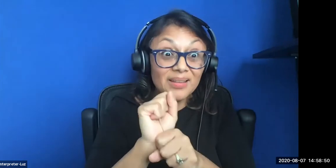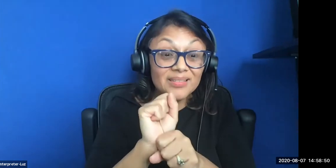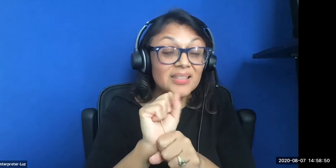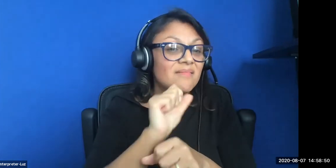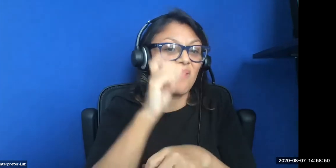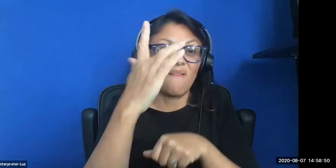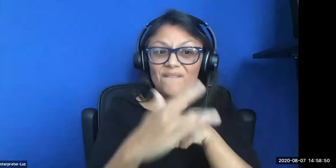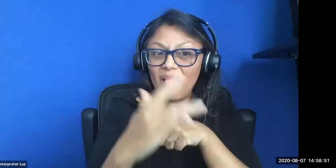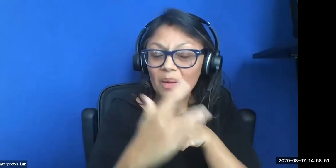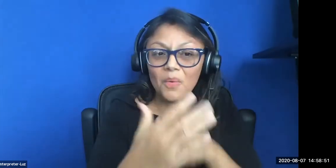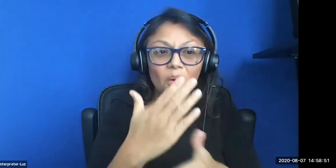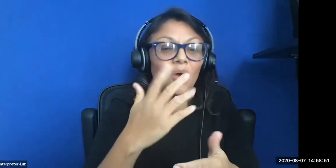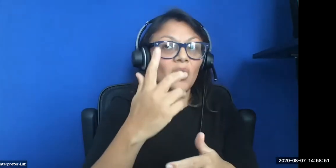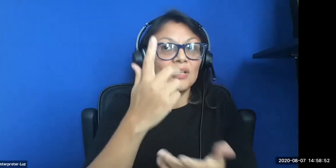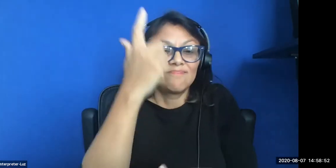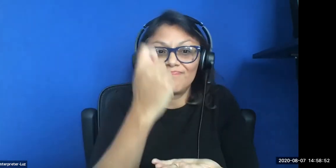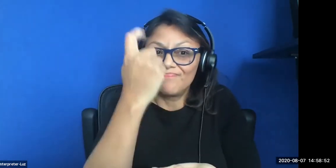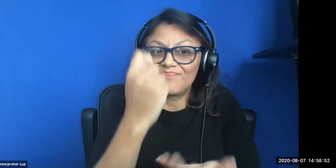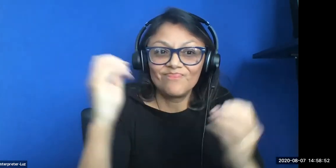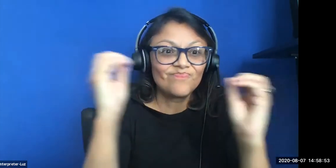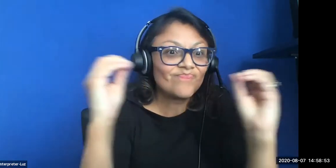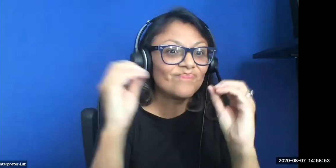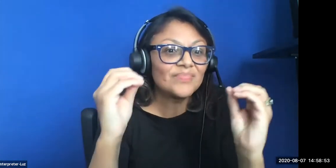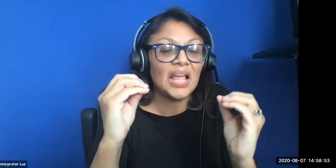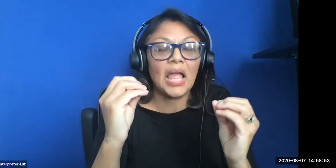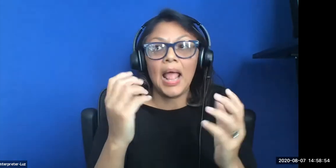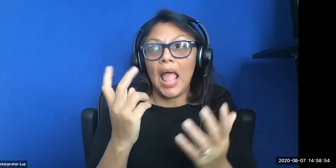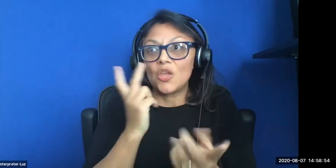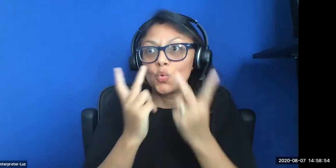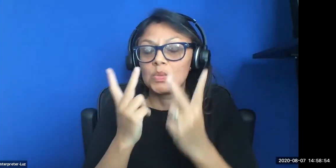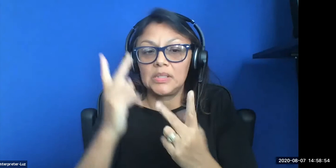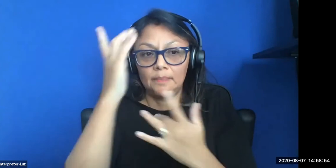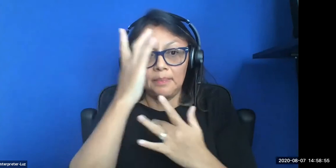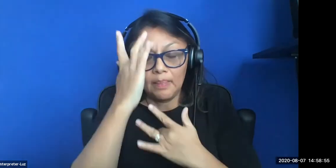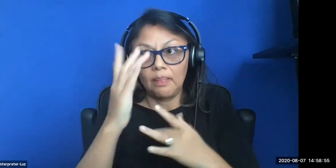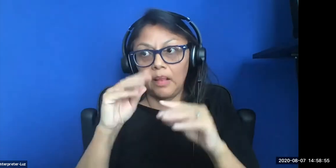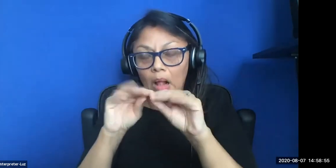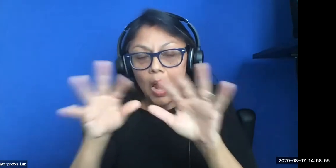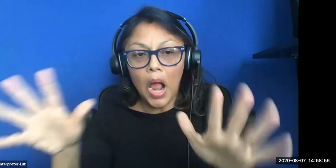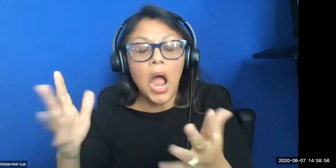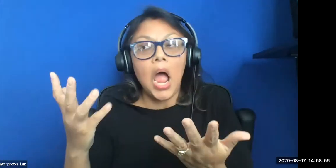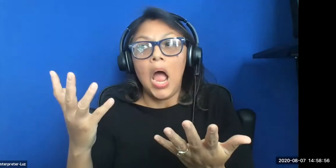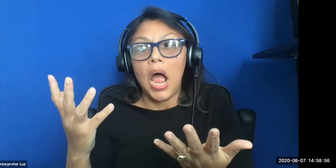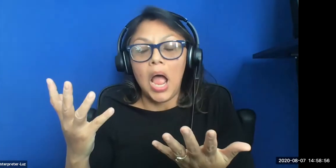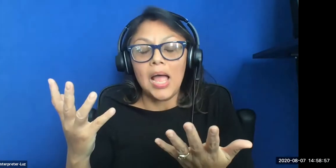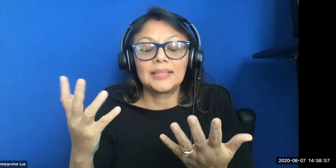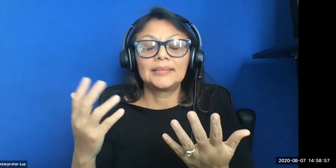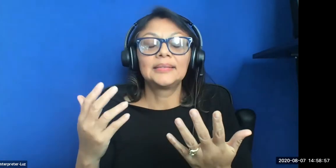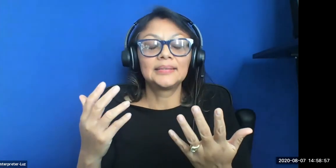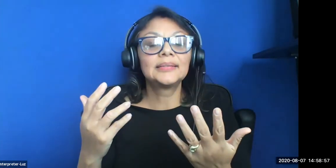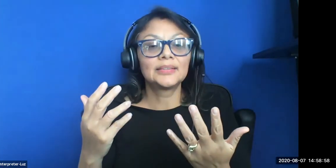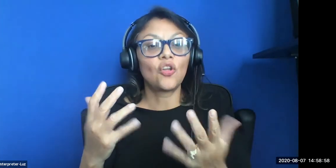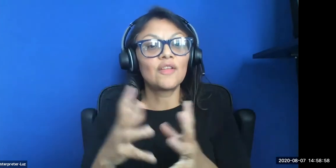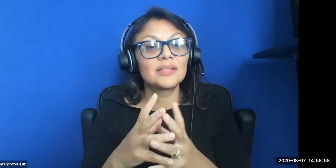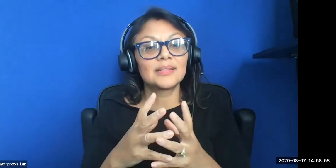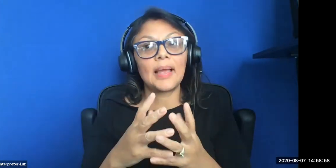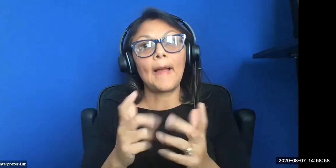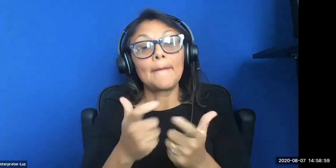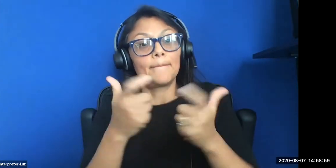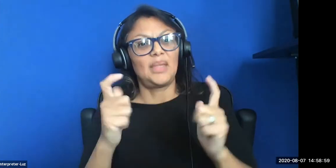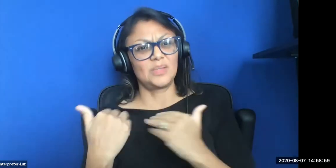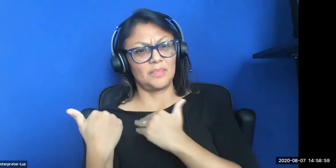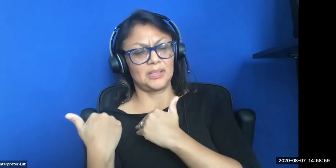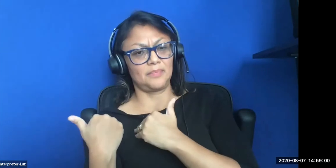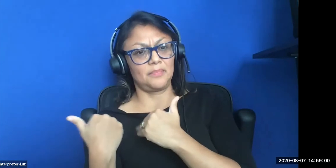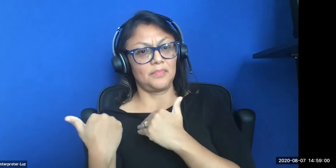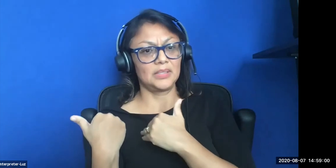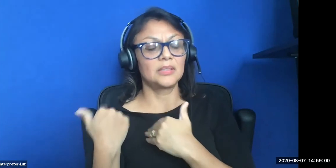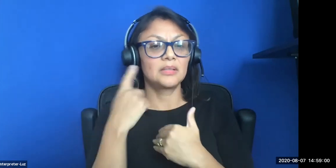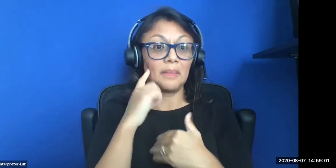Channelle Charest: Coming up here, there, there are some really traumatic things that are happening in the world. And there's a certain level of responsibility as a business to be mindful and smart and